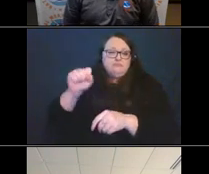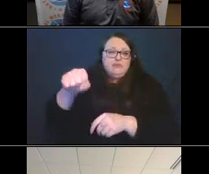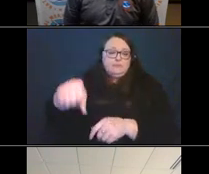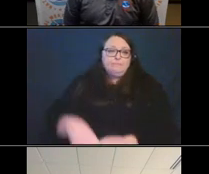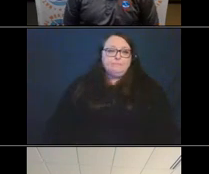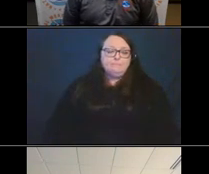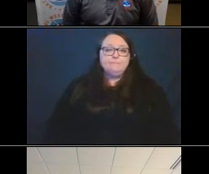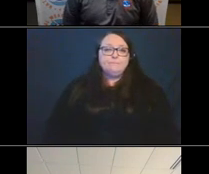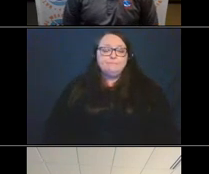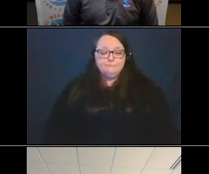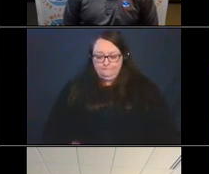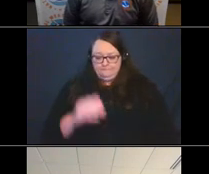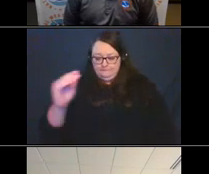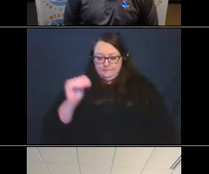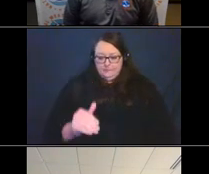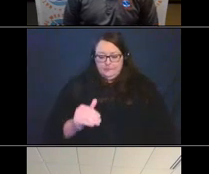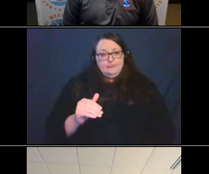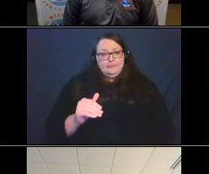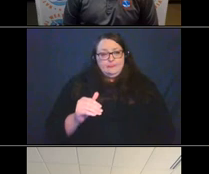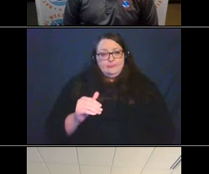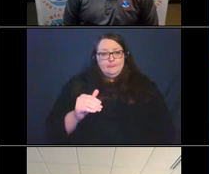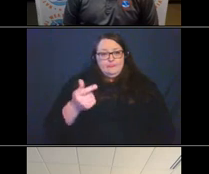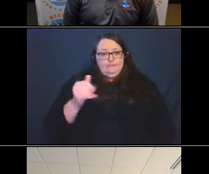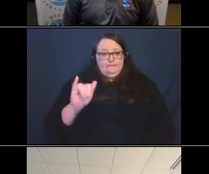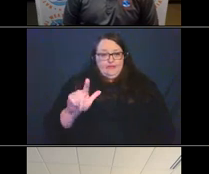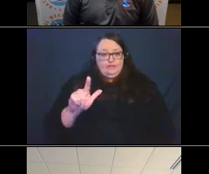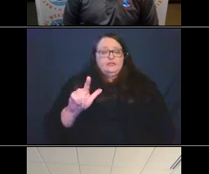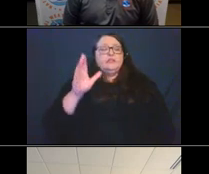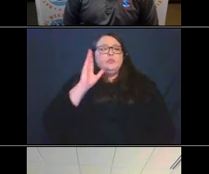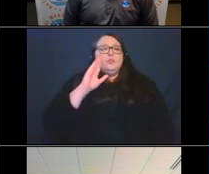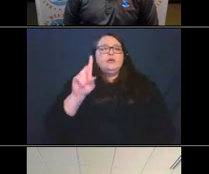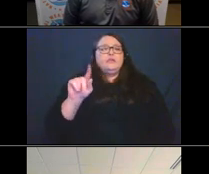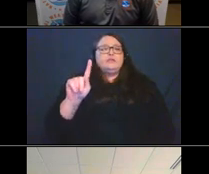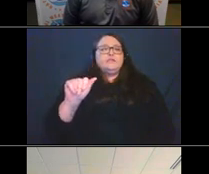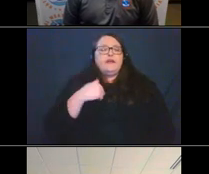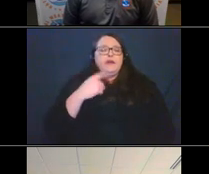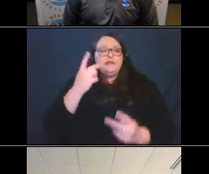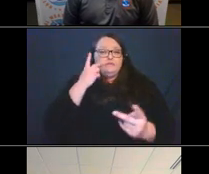I’ve got a question, will the data have ‘view’ filters similar to the National Weather Service